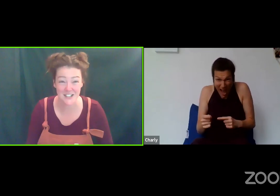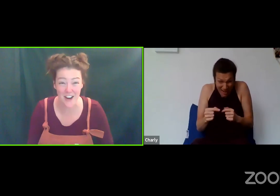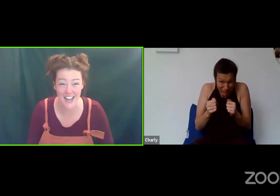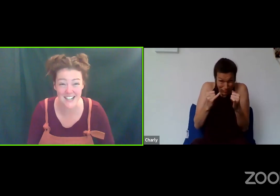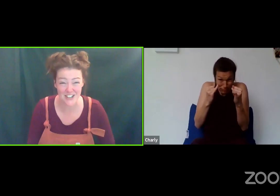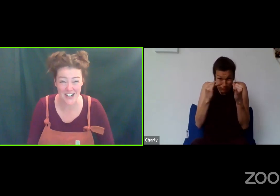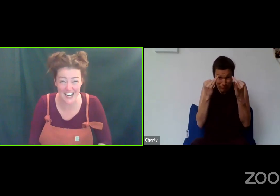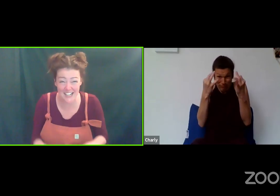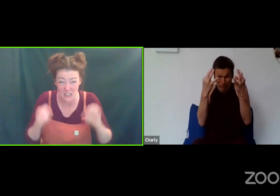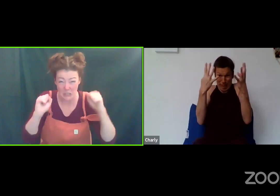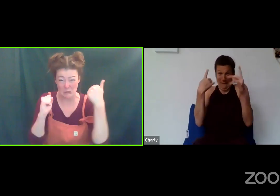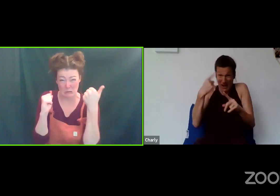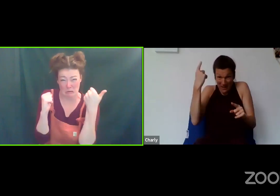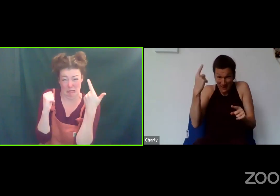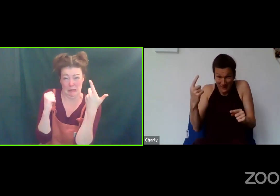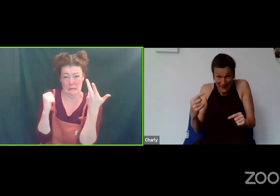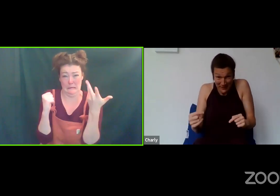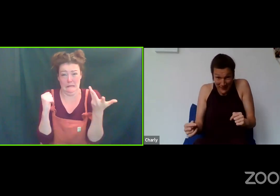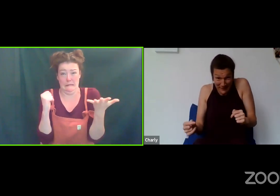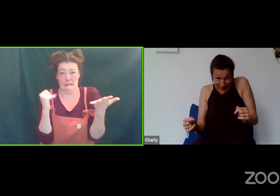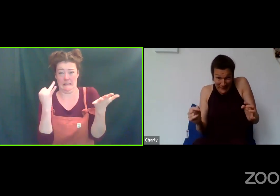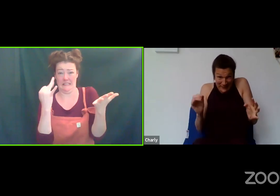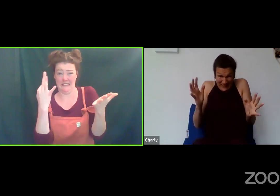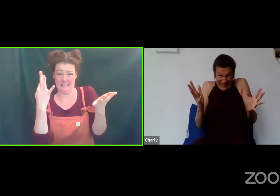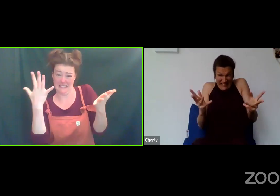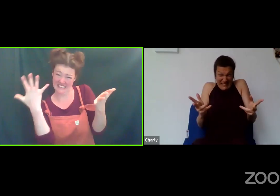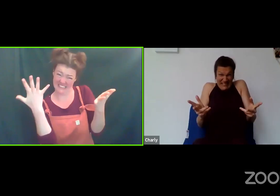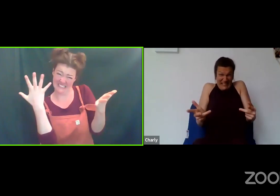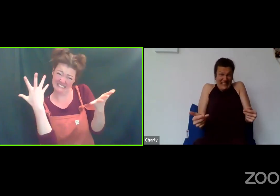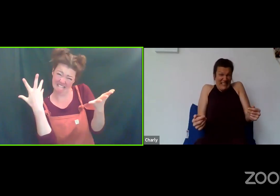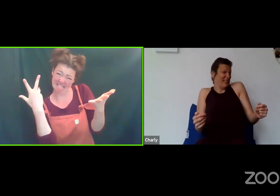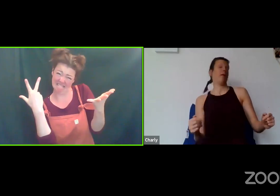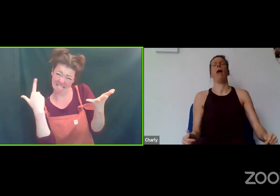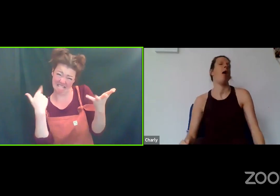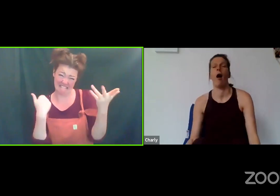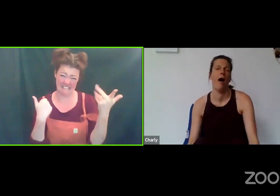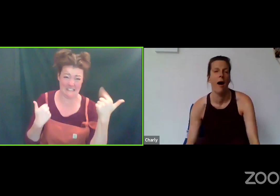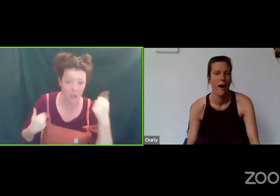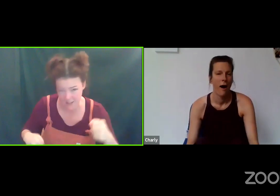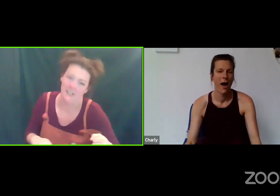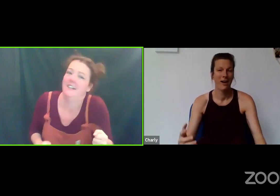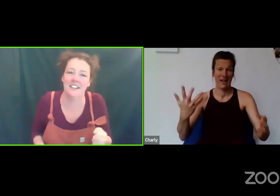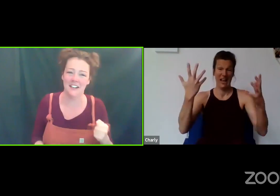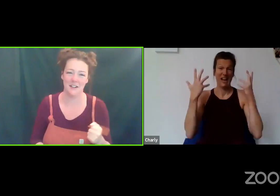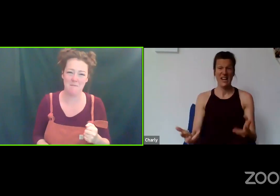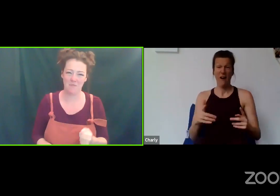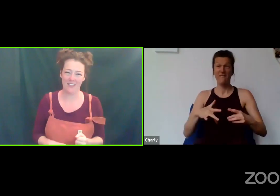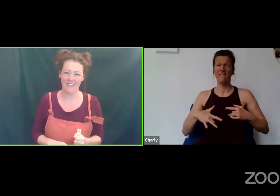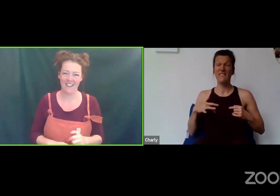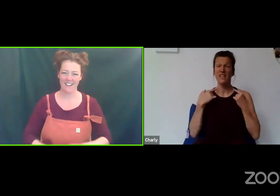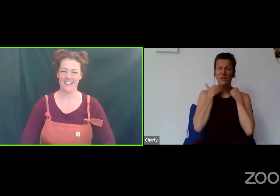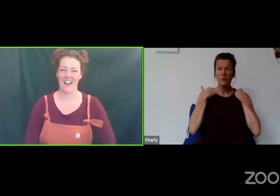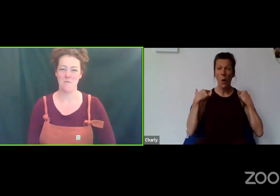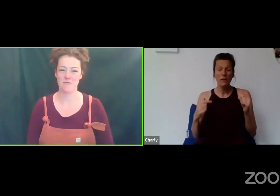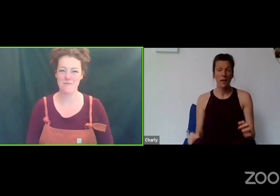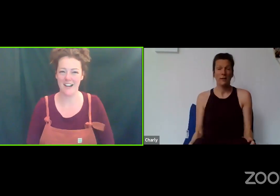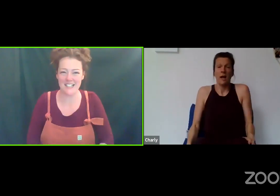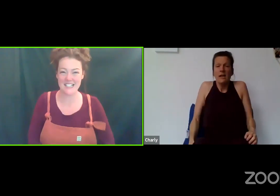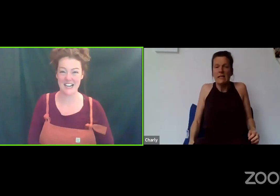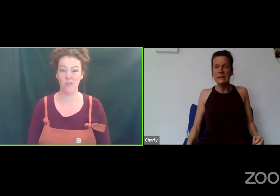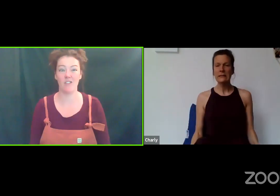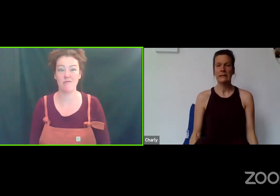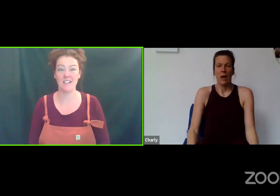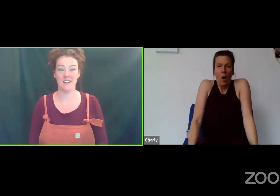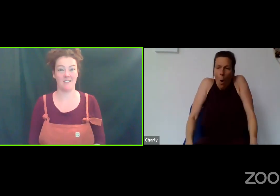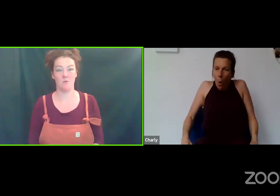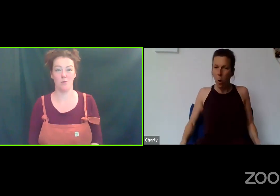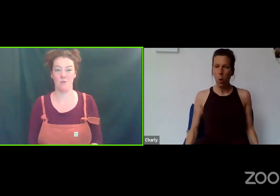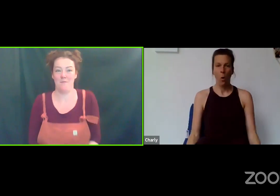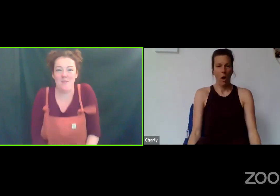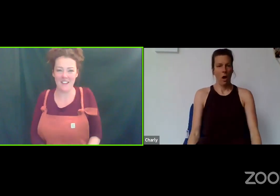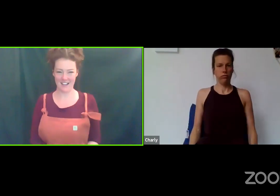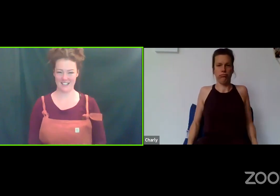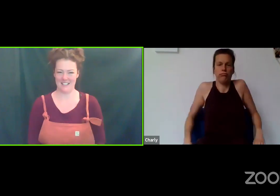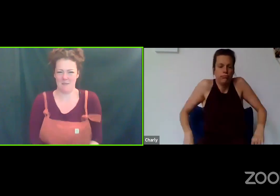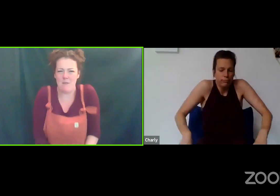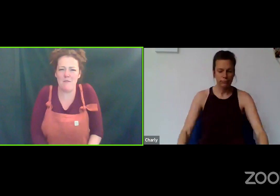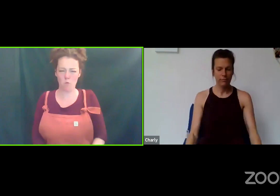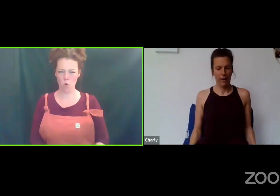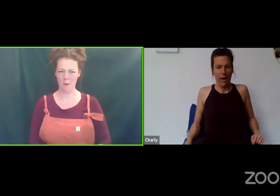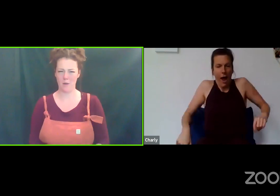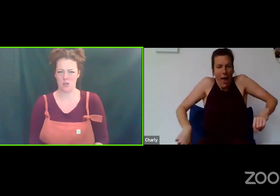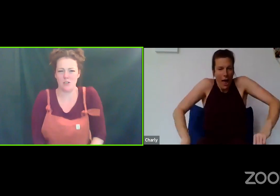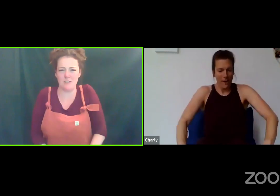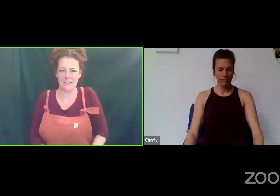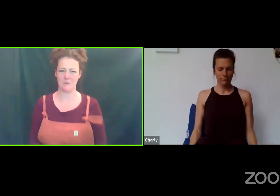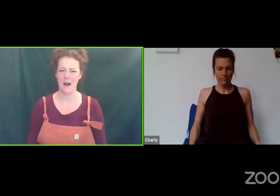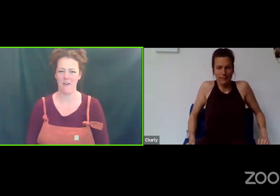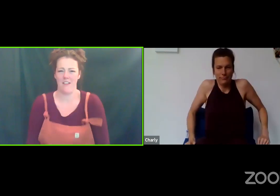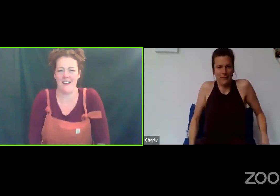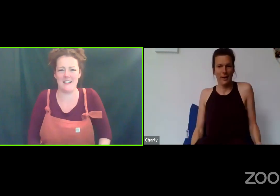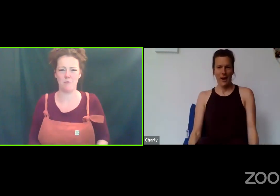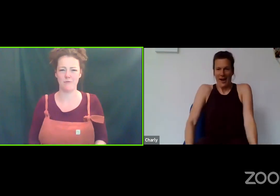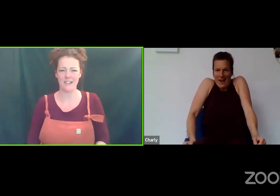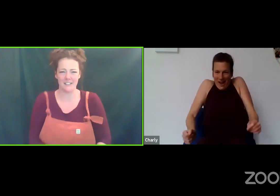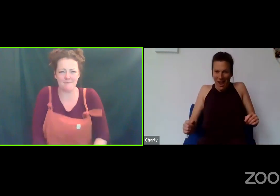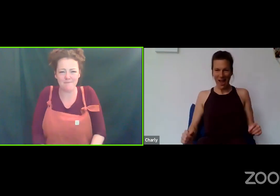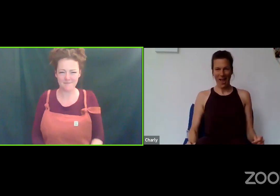That's it! Try again... brilliant so now we feel really nice and warm.